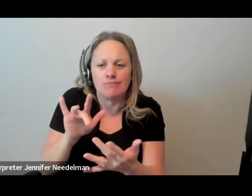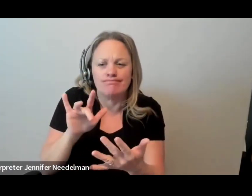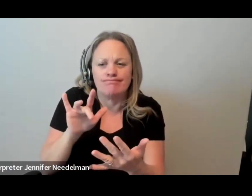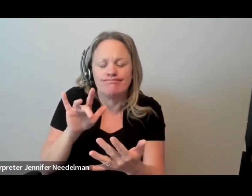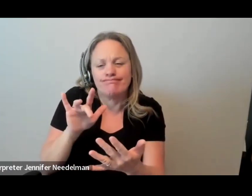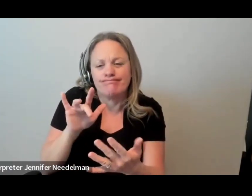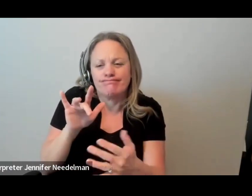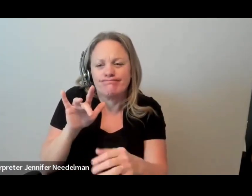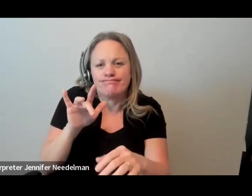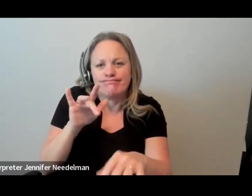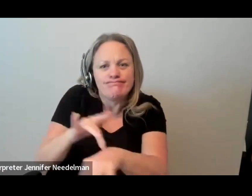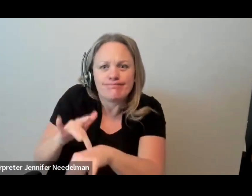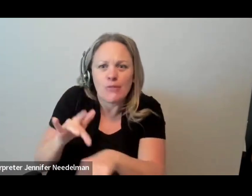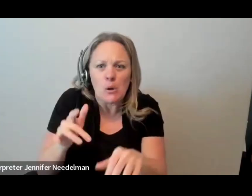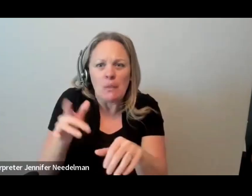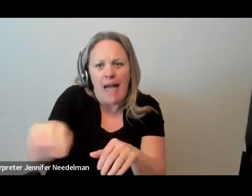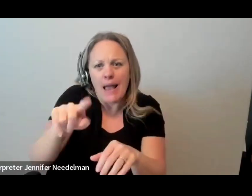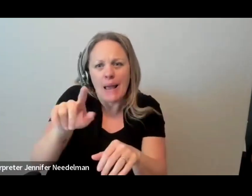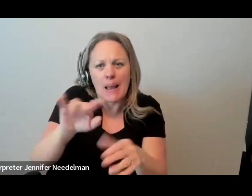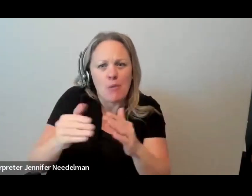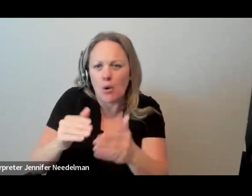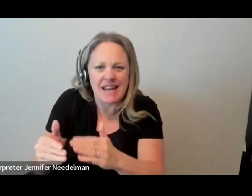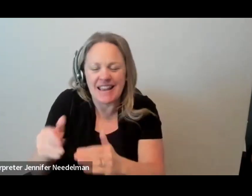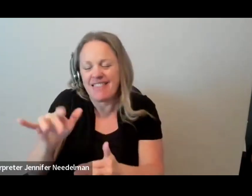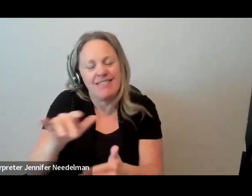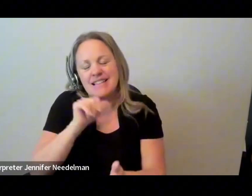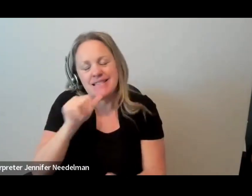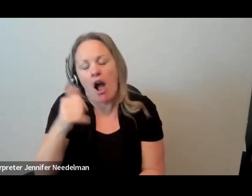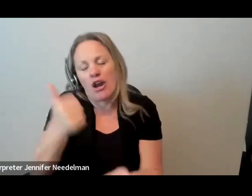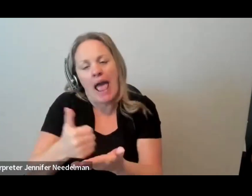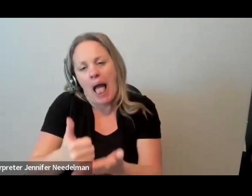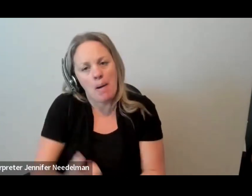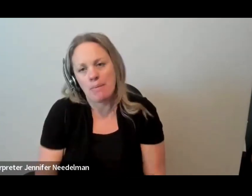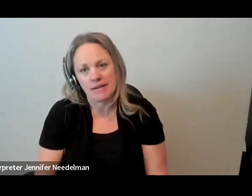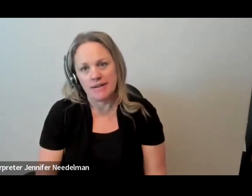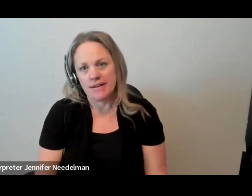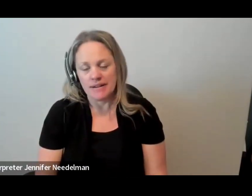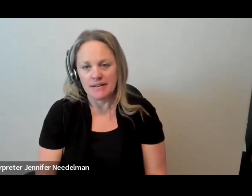it's really not going to help. So I, I think that's where we're gonna start